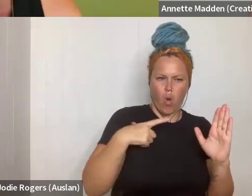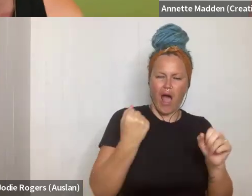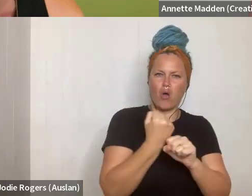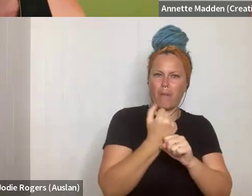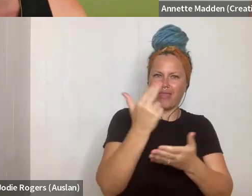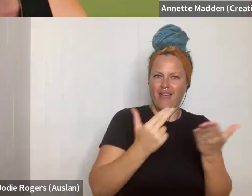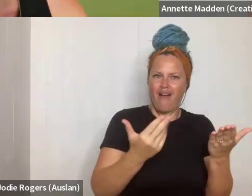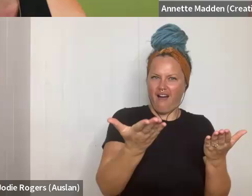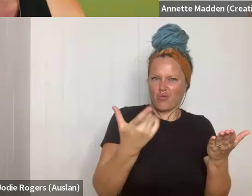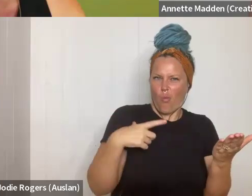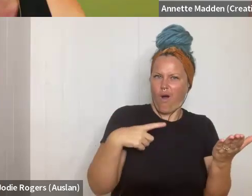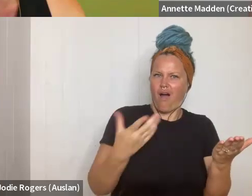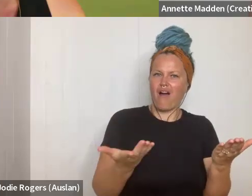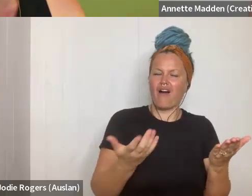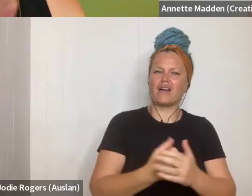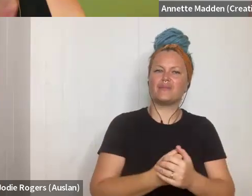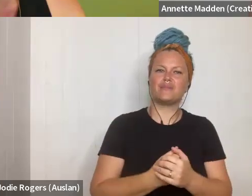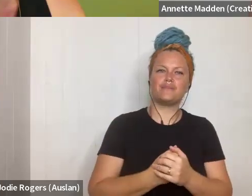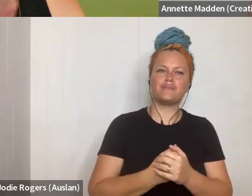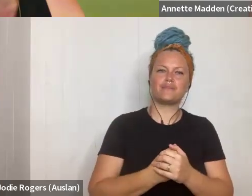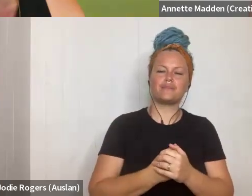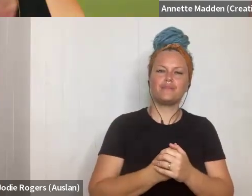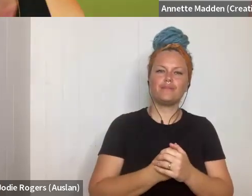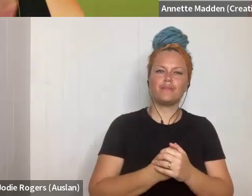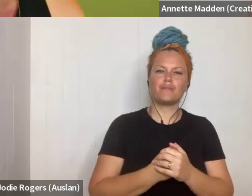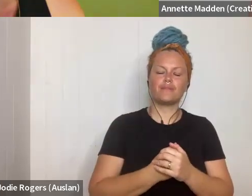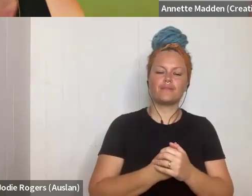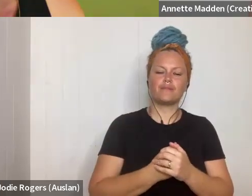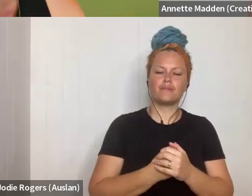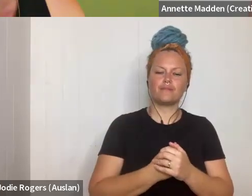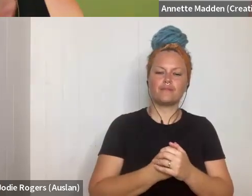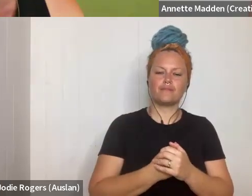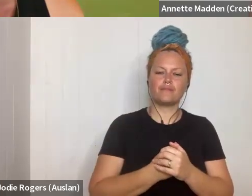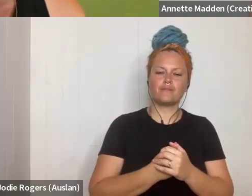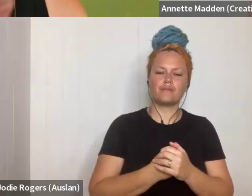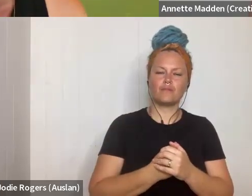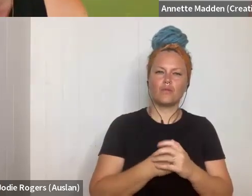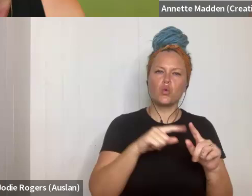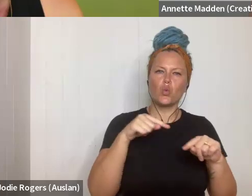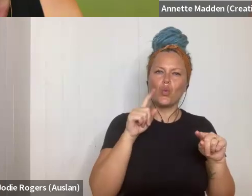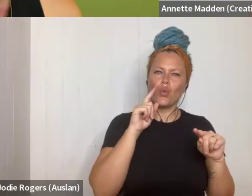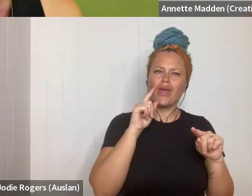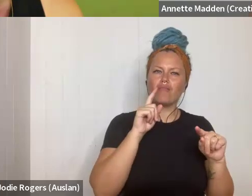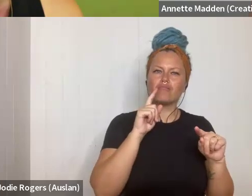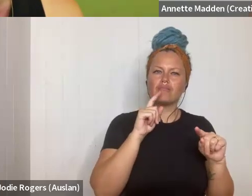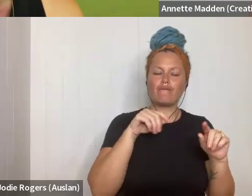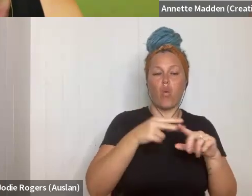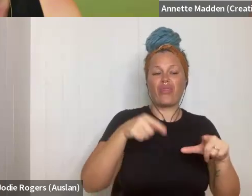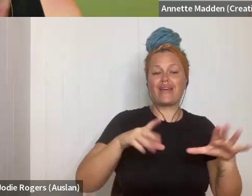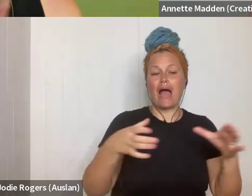looking across the full spectrum of why you are making the art that you are